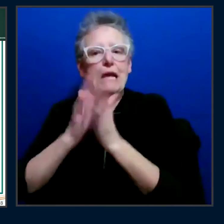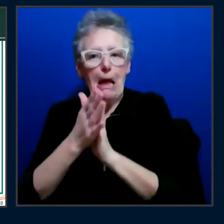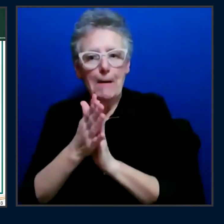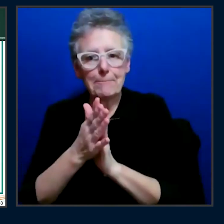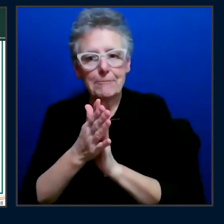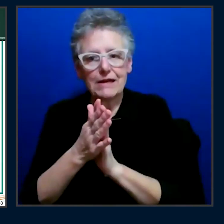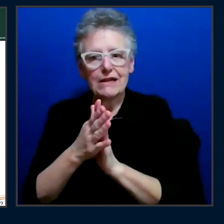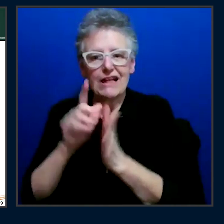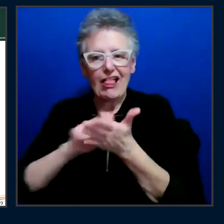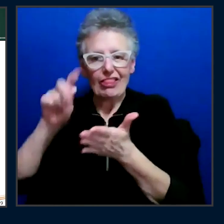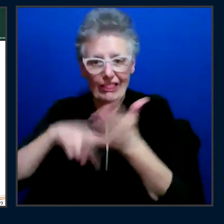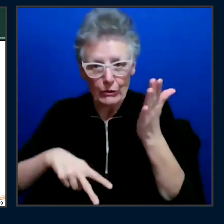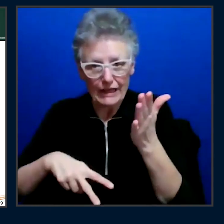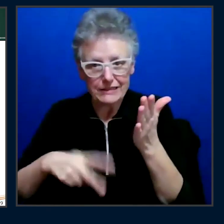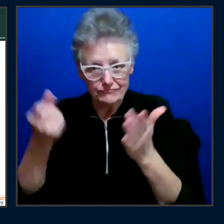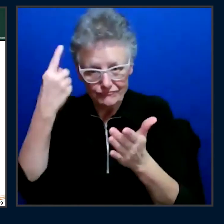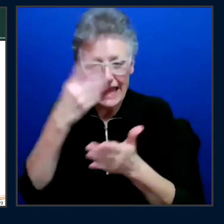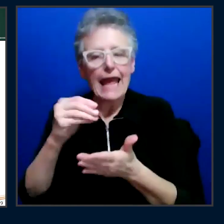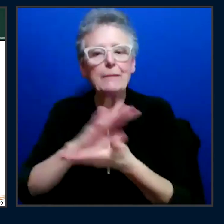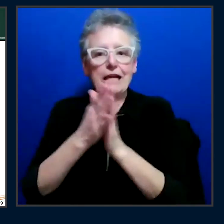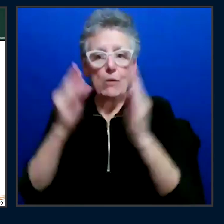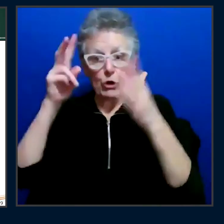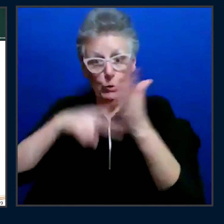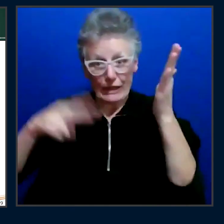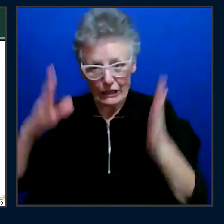All right, Kelly, I'll have you go to the next slide.